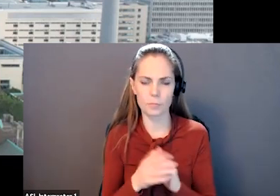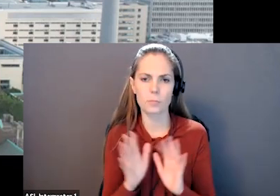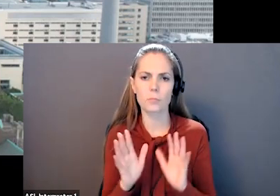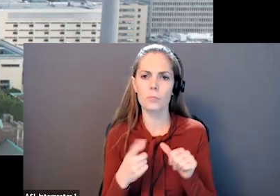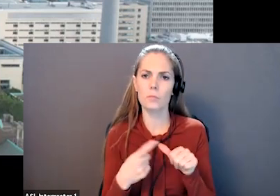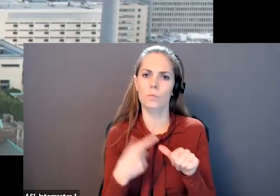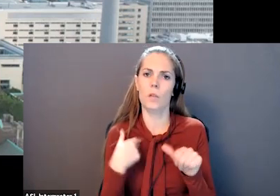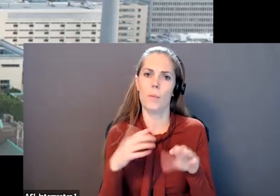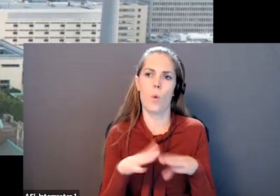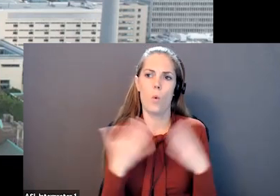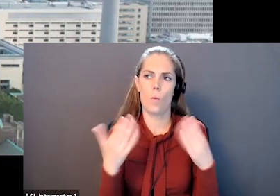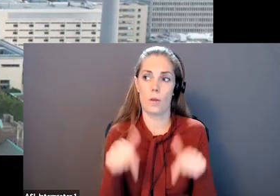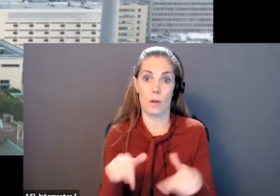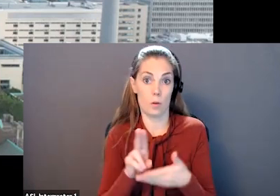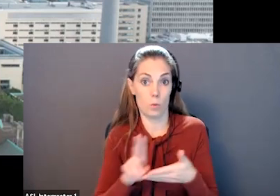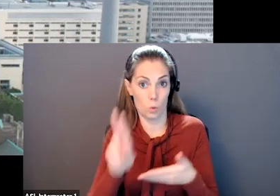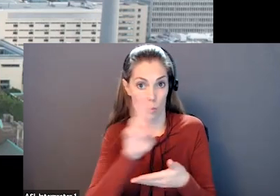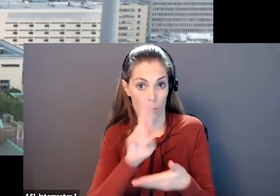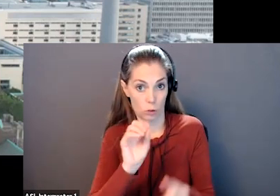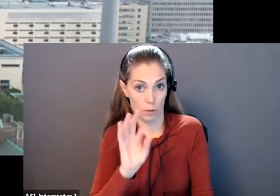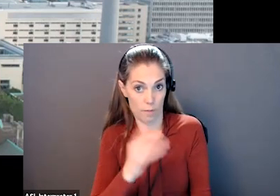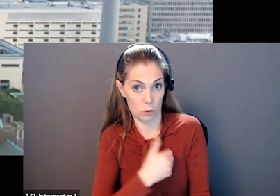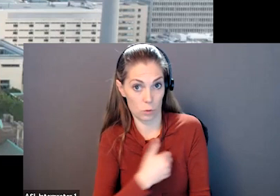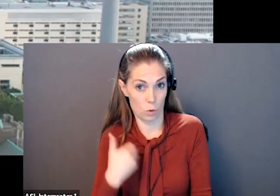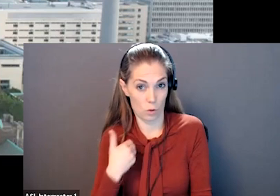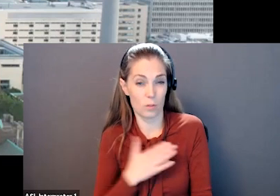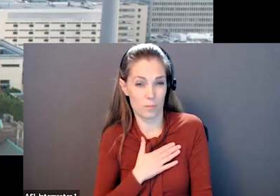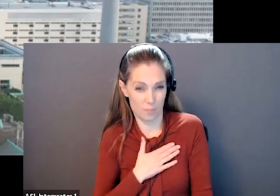operates as that's where I'm joining you from today. For thousands of years it has